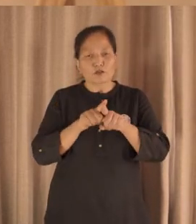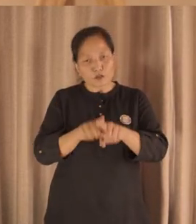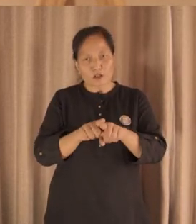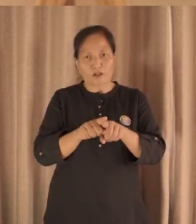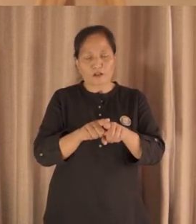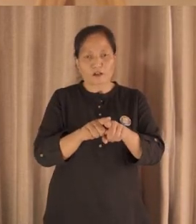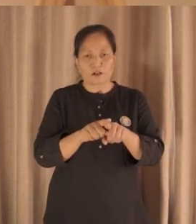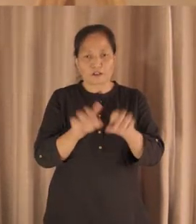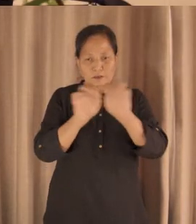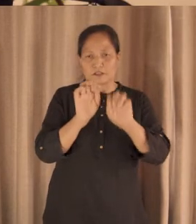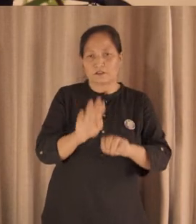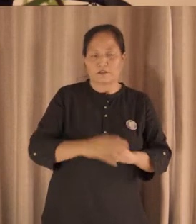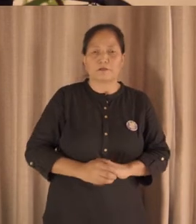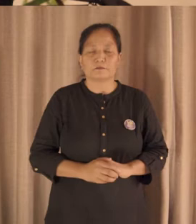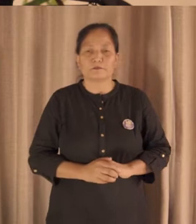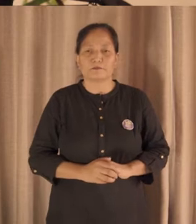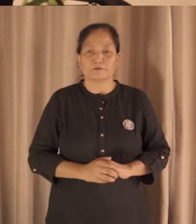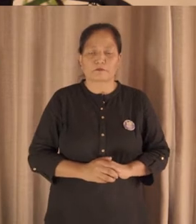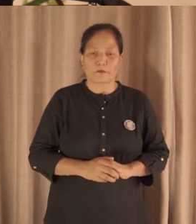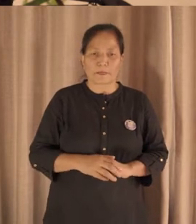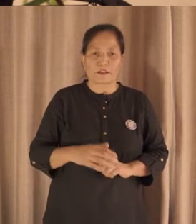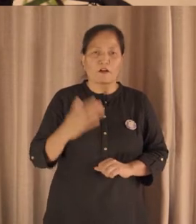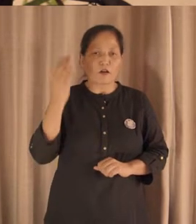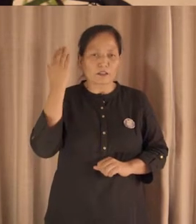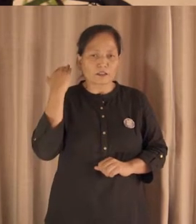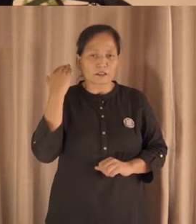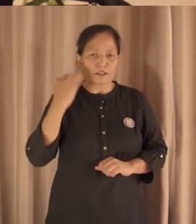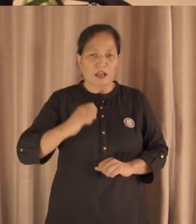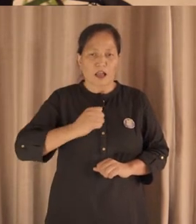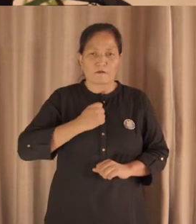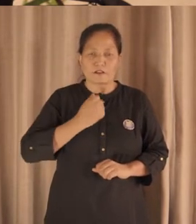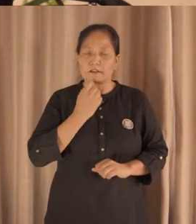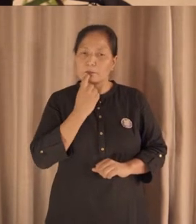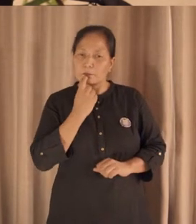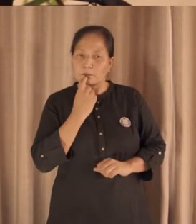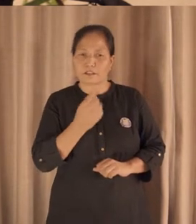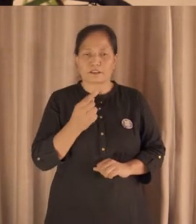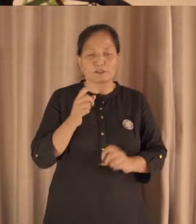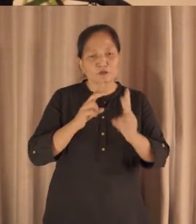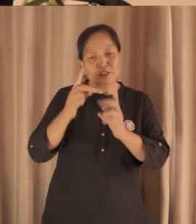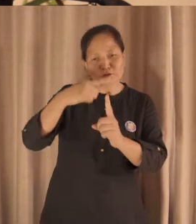speak Nepali language, I become capable in the Nepali speaking community. This is all relative. Civil service examinations are conducted in Nepali language but if it is conducted